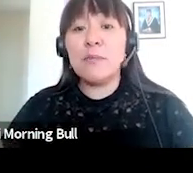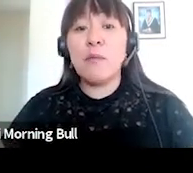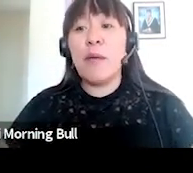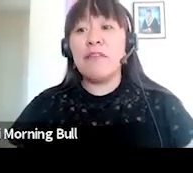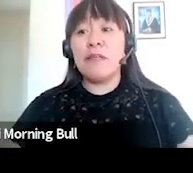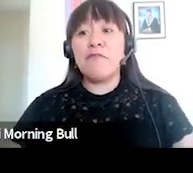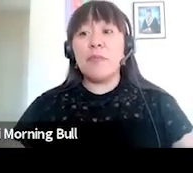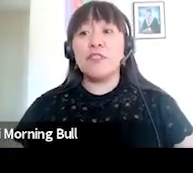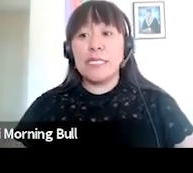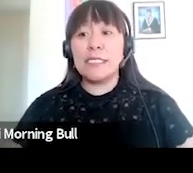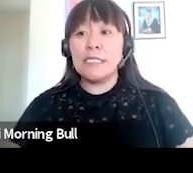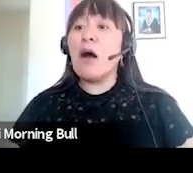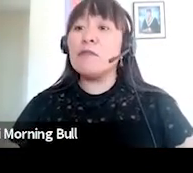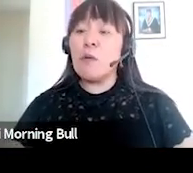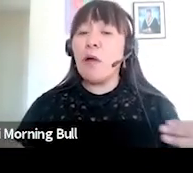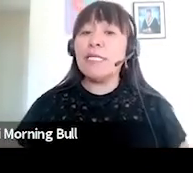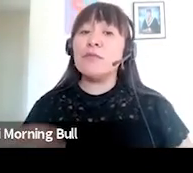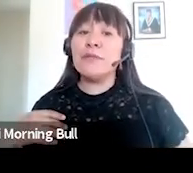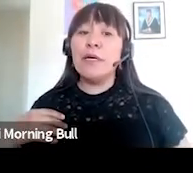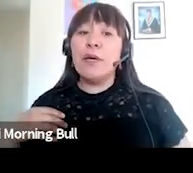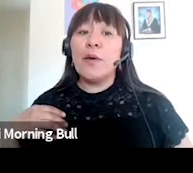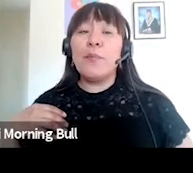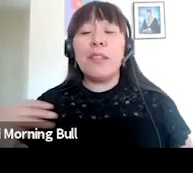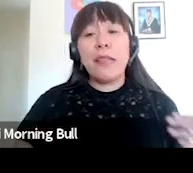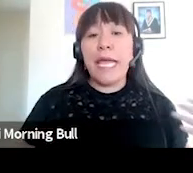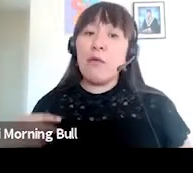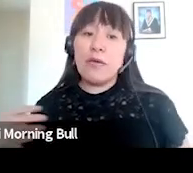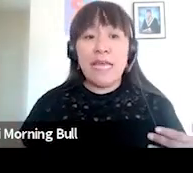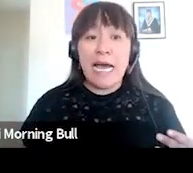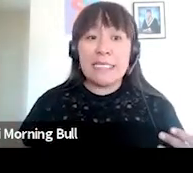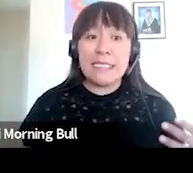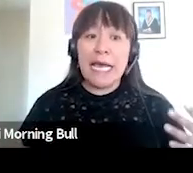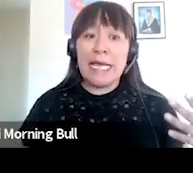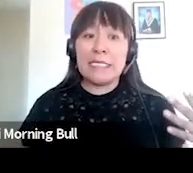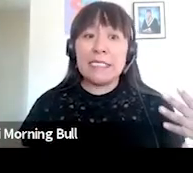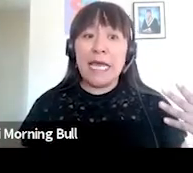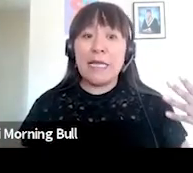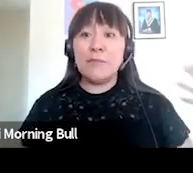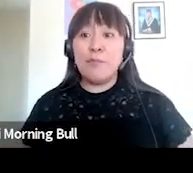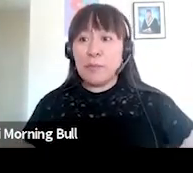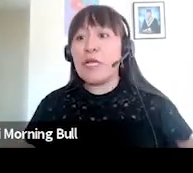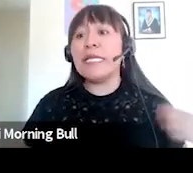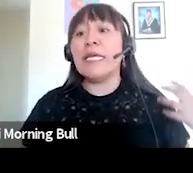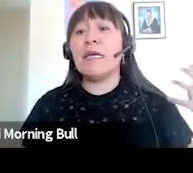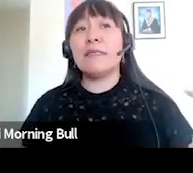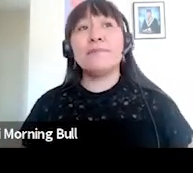people benefit from the treaties itself. So we wanted to play with that and but bring it in an